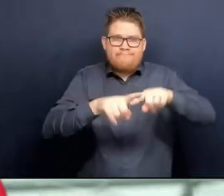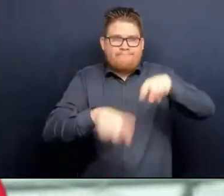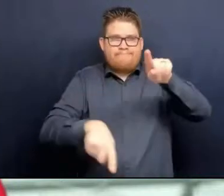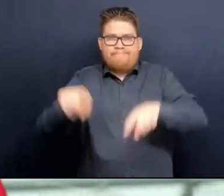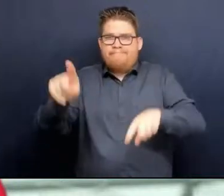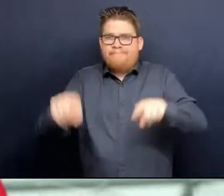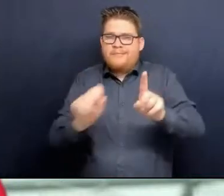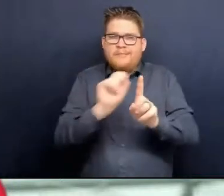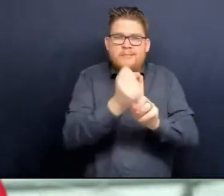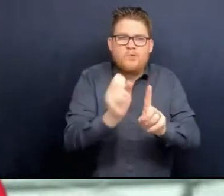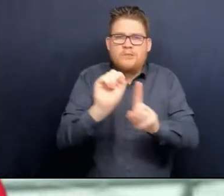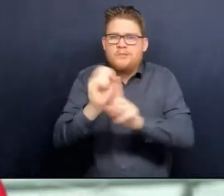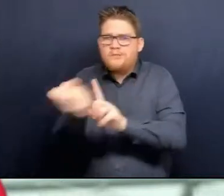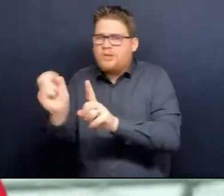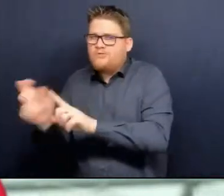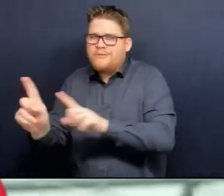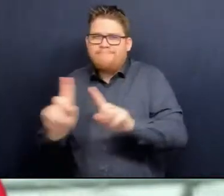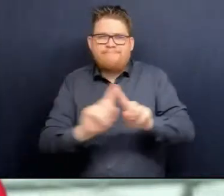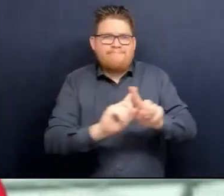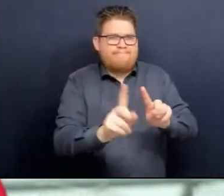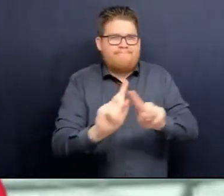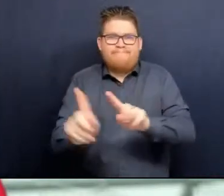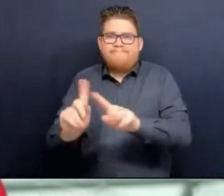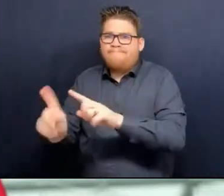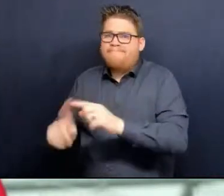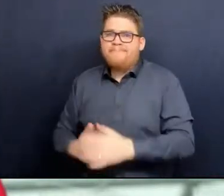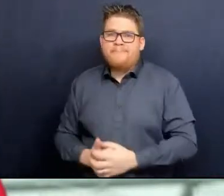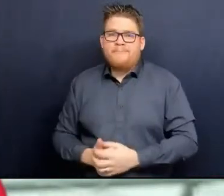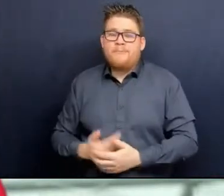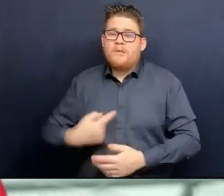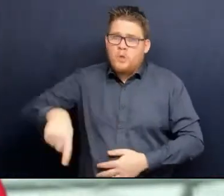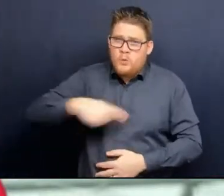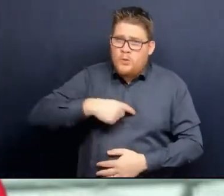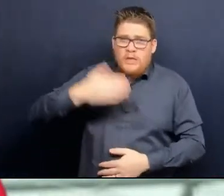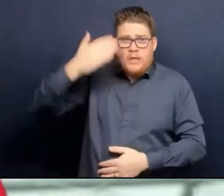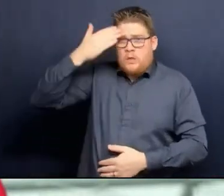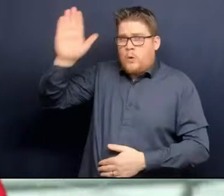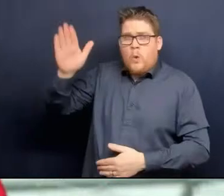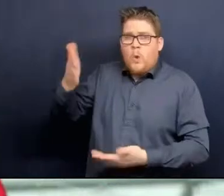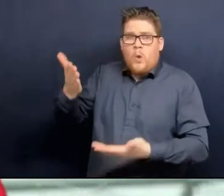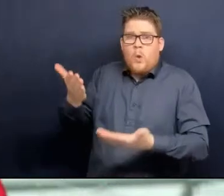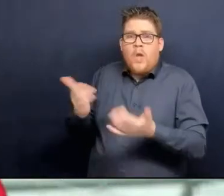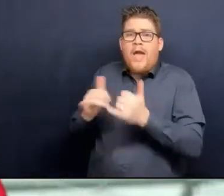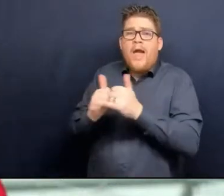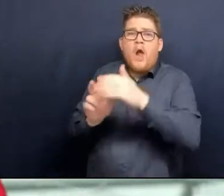especially against severe illness. So the answer really is